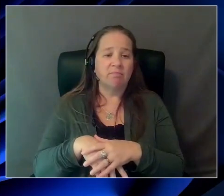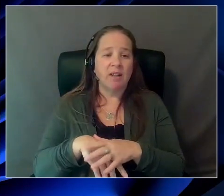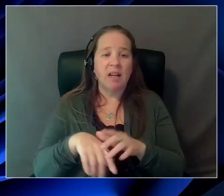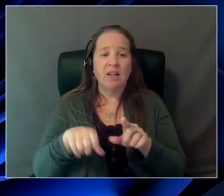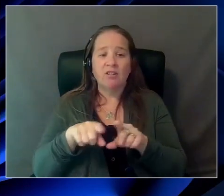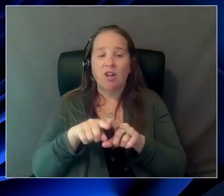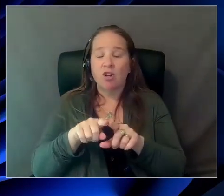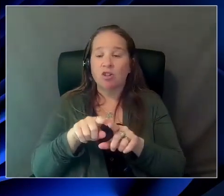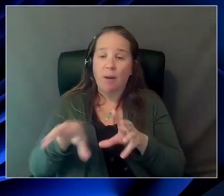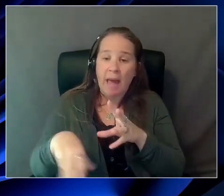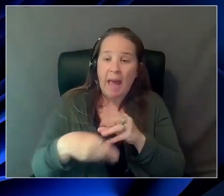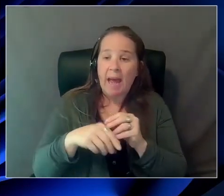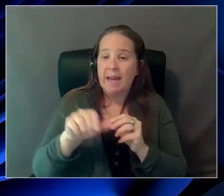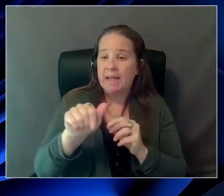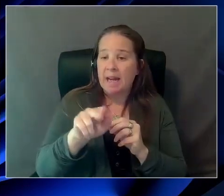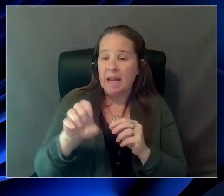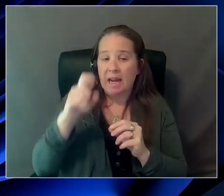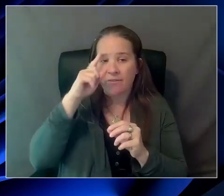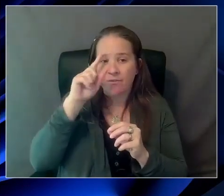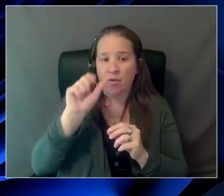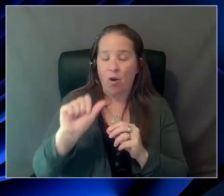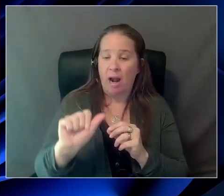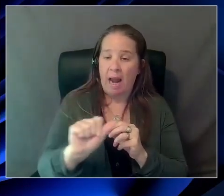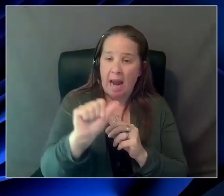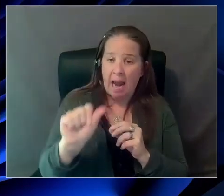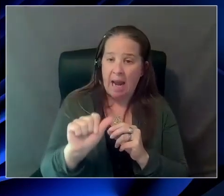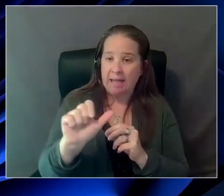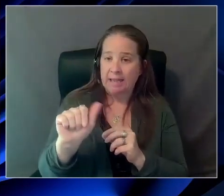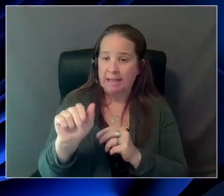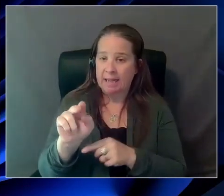At mention Oops.